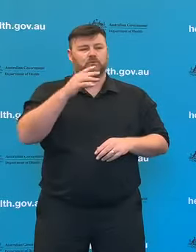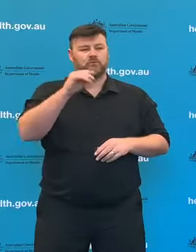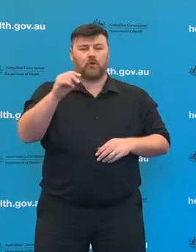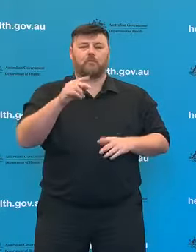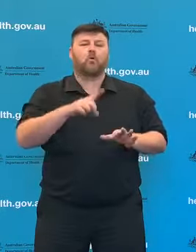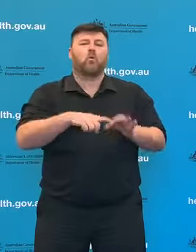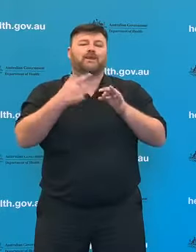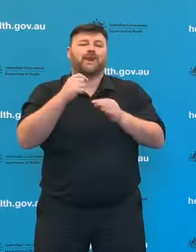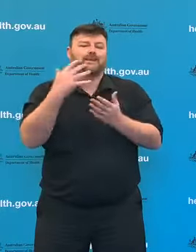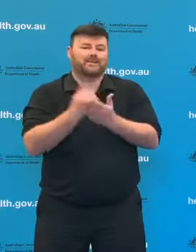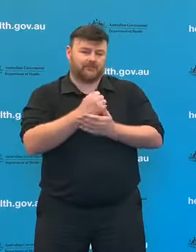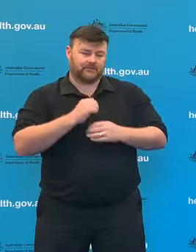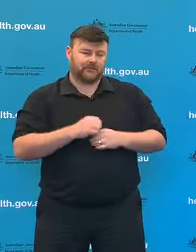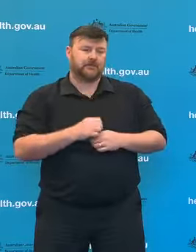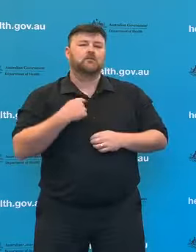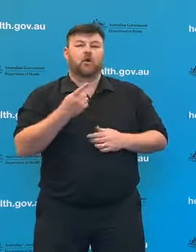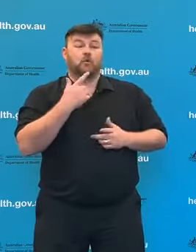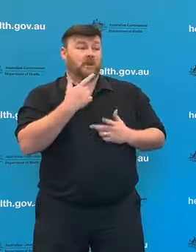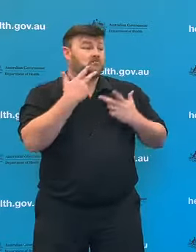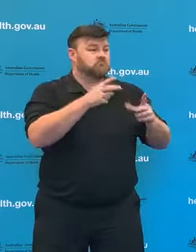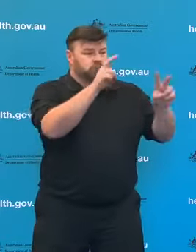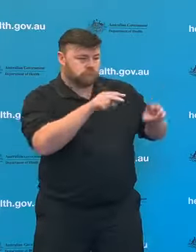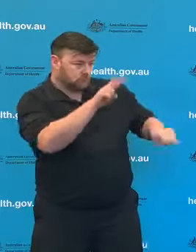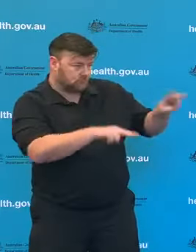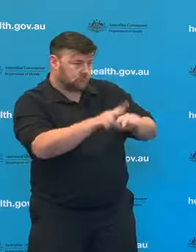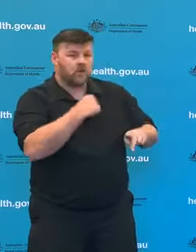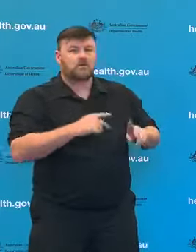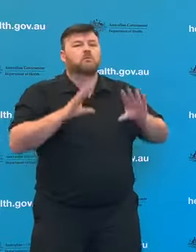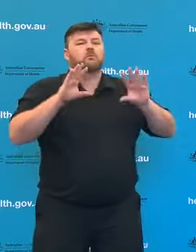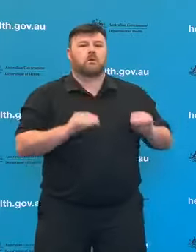Aged Care Commission and about